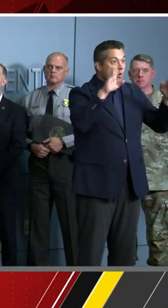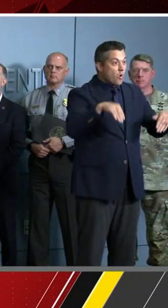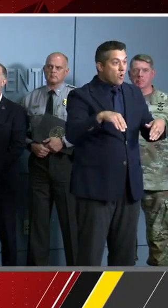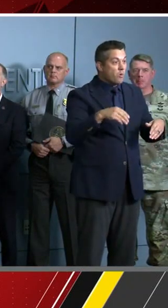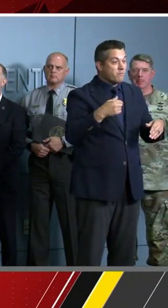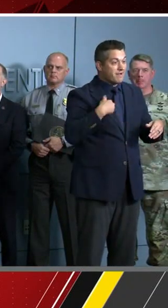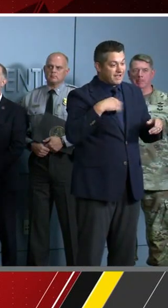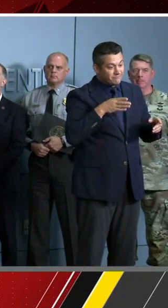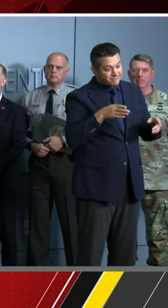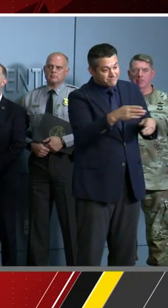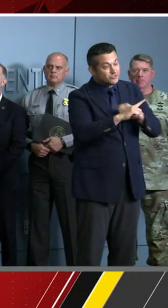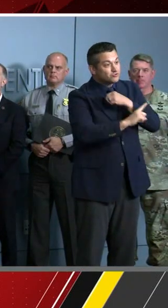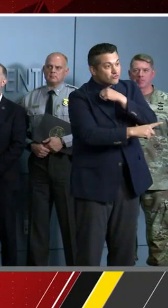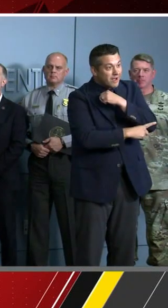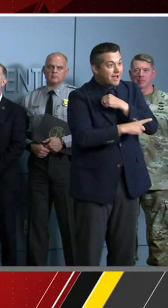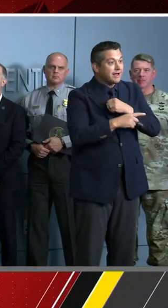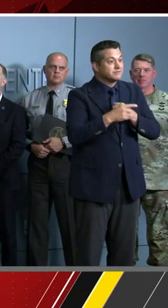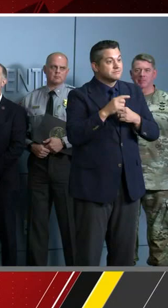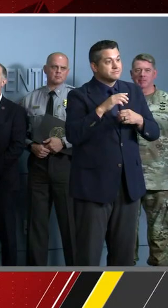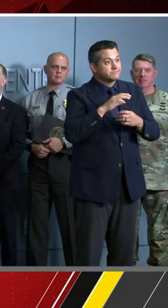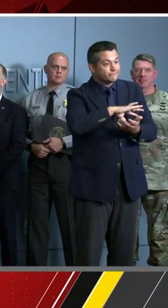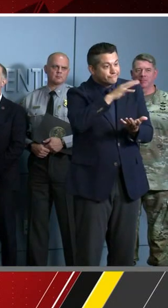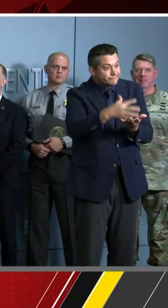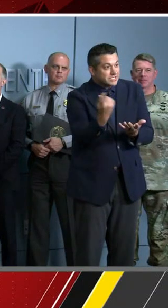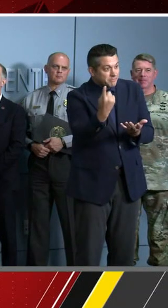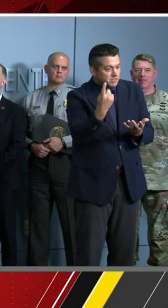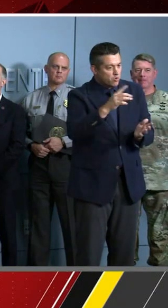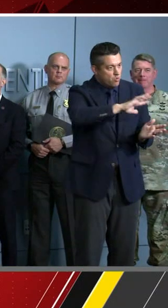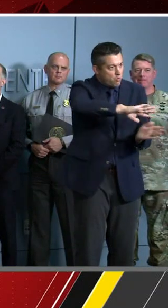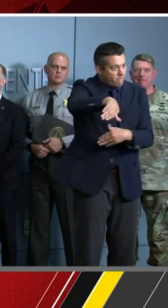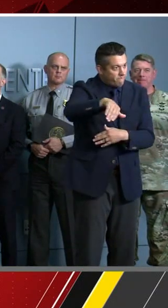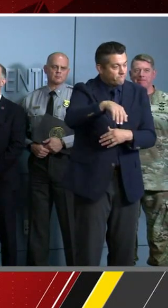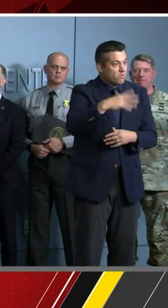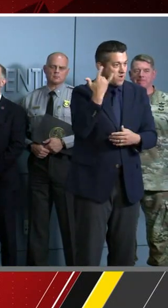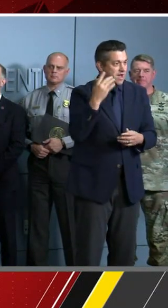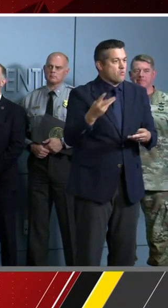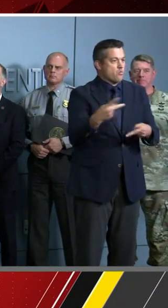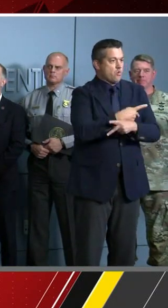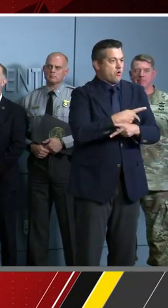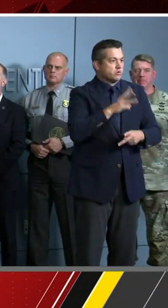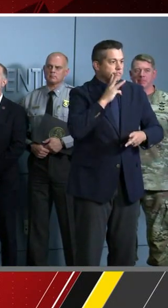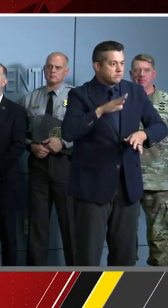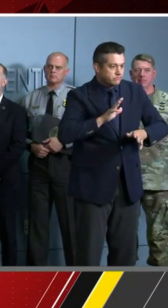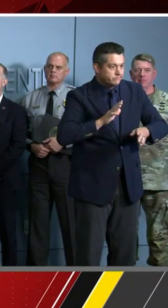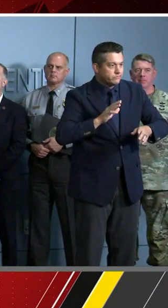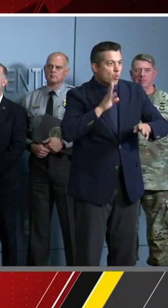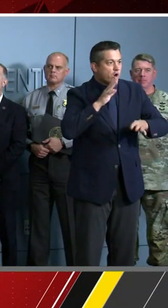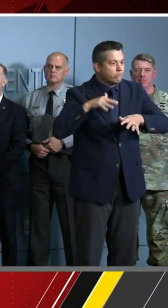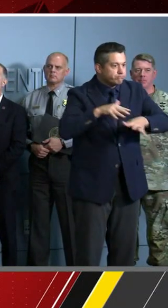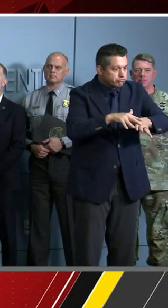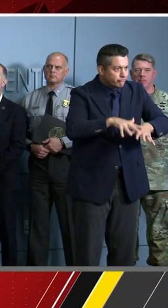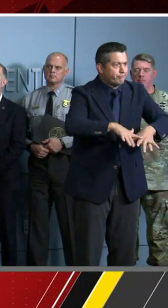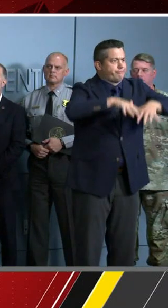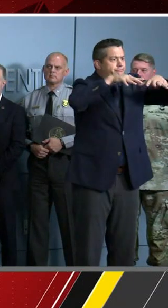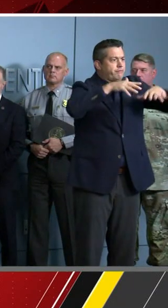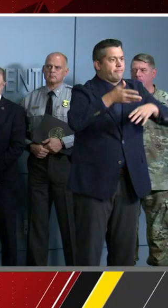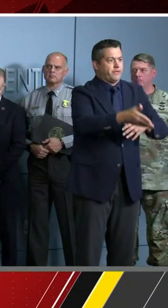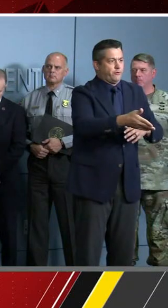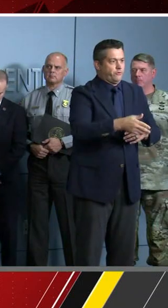does not wash away and clog storm drains that could cause or worsen flash flooding in your